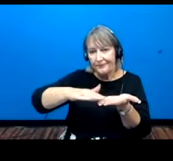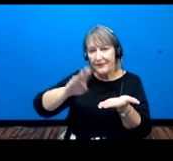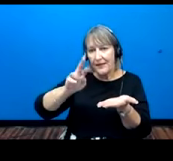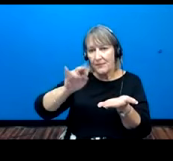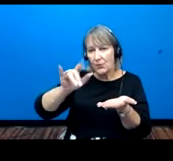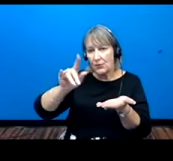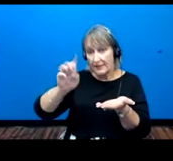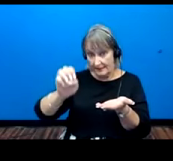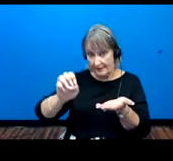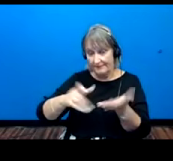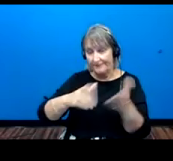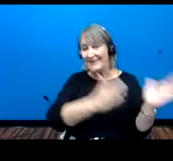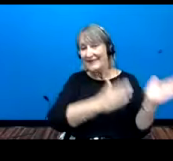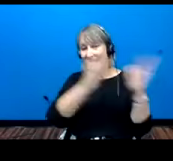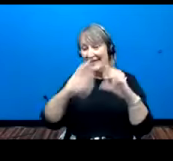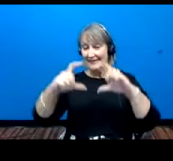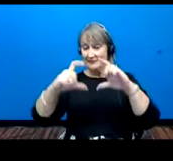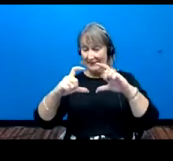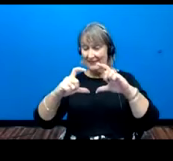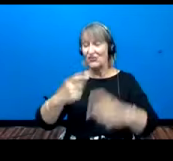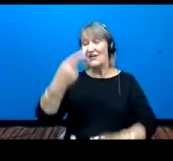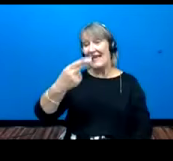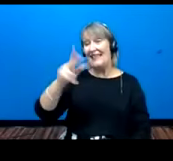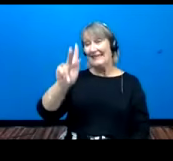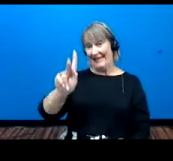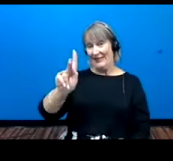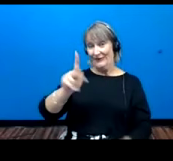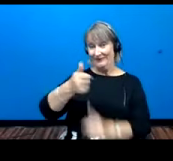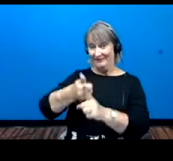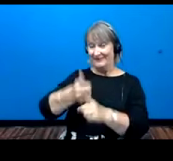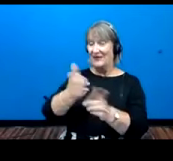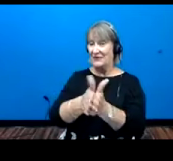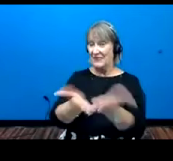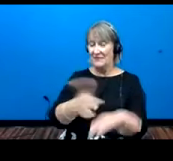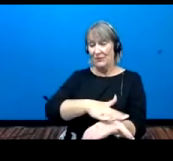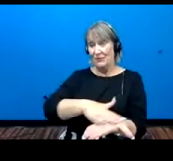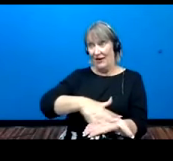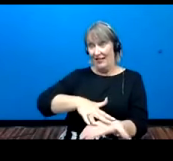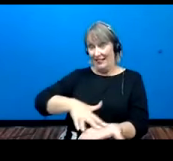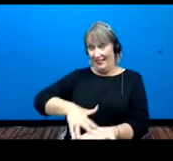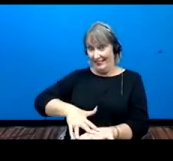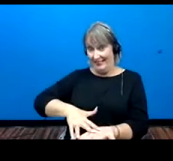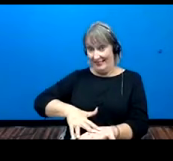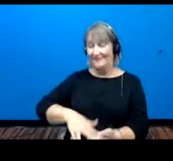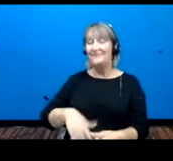The second photo is Helen Keller doing the same thing. Then the third photo, you've got another little one